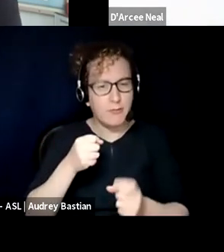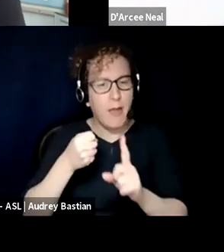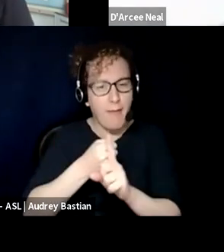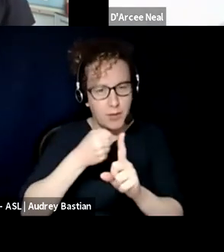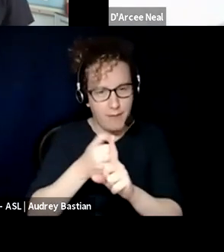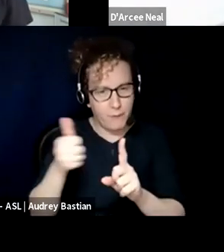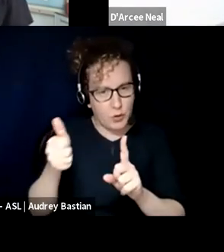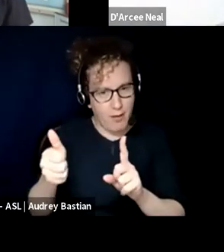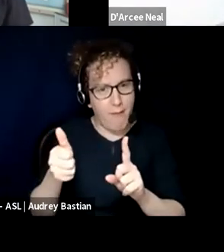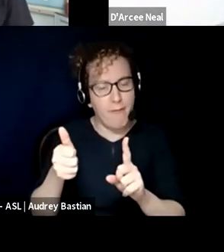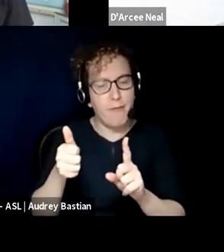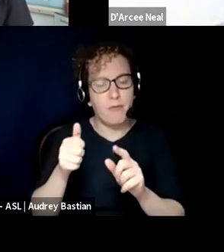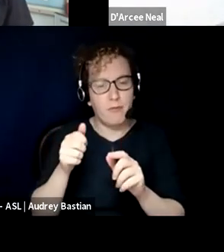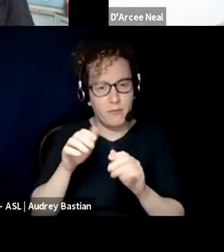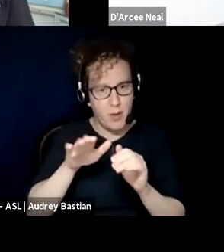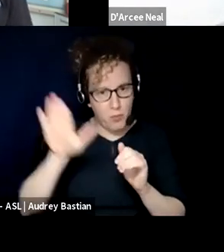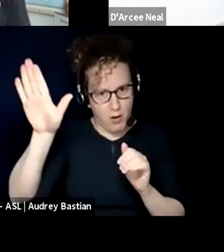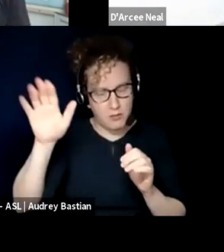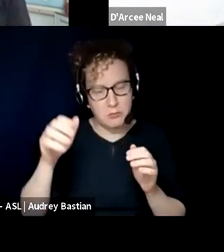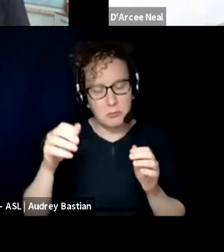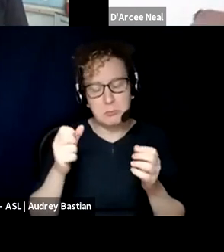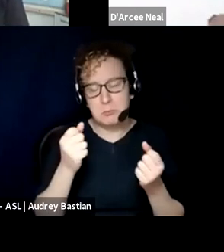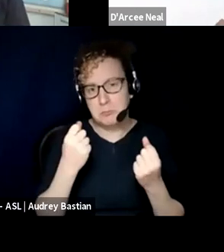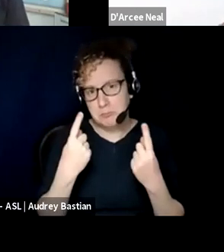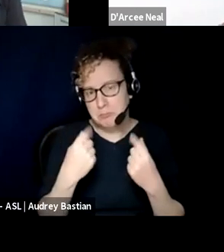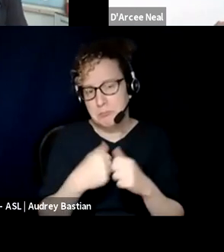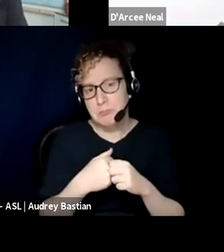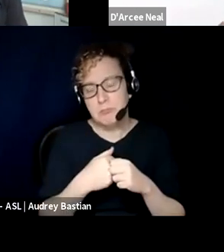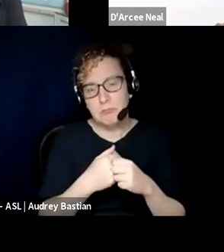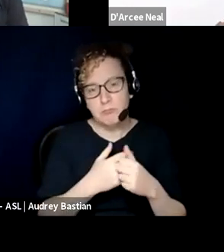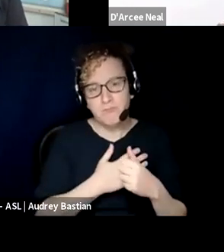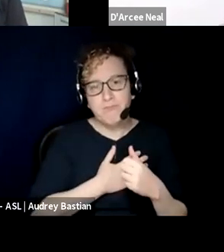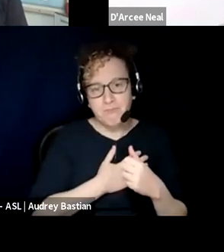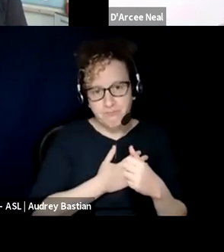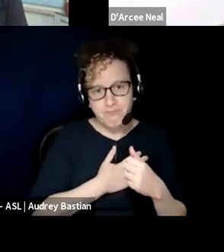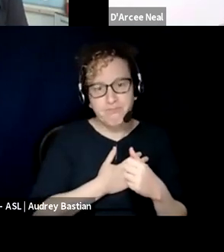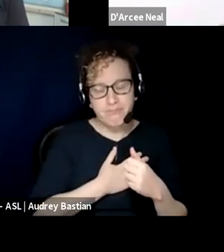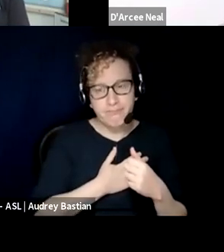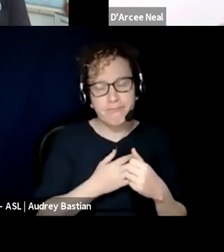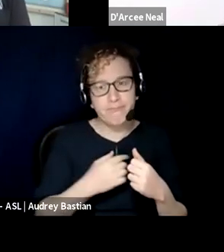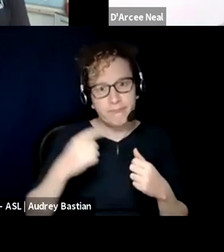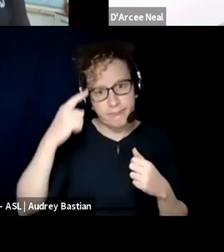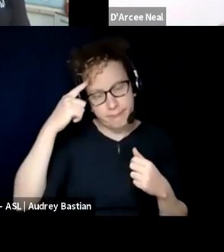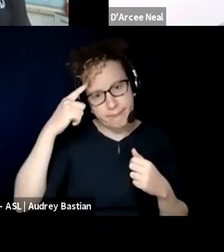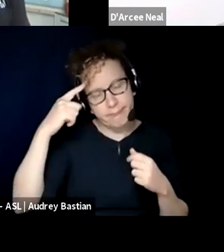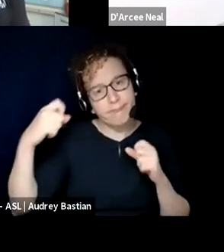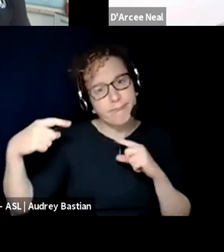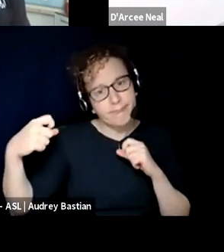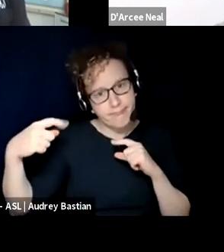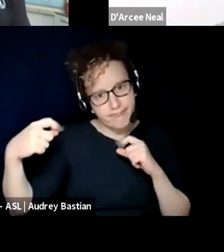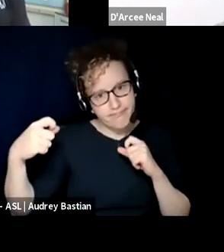you are abroad. And I think that is something that I thought about before. But it really